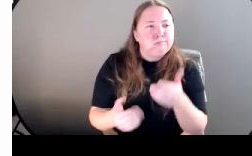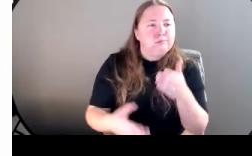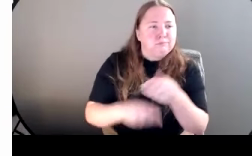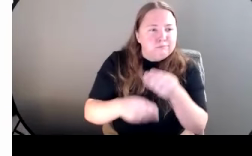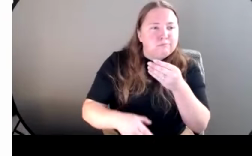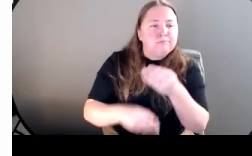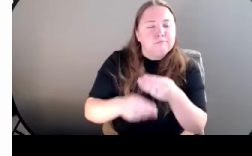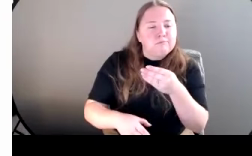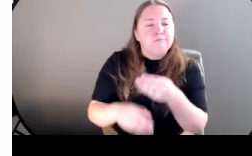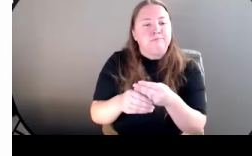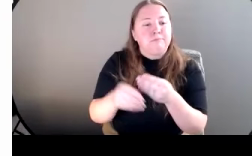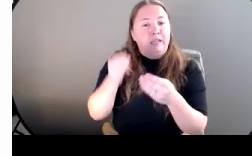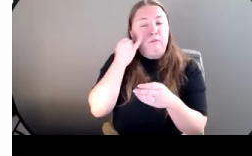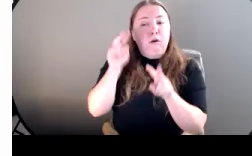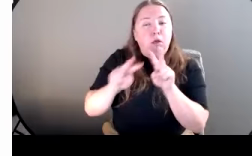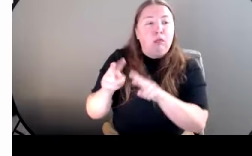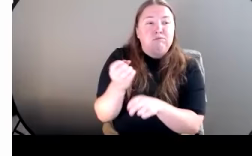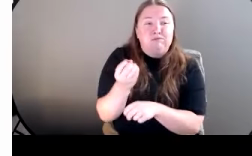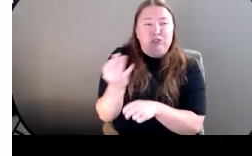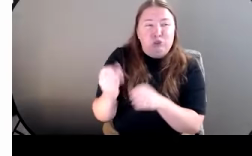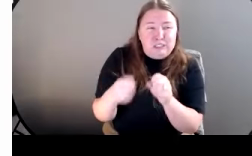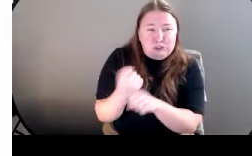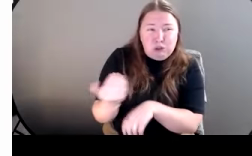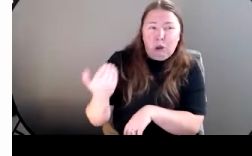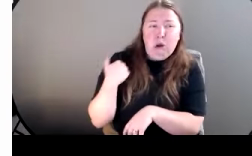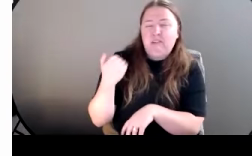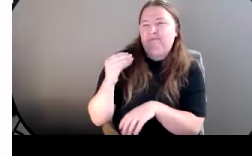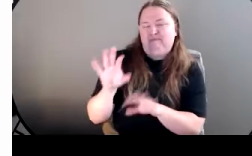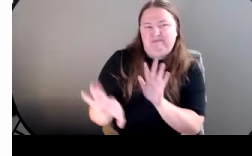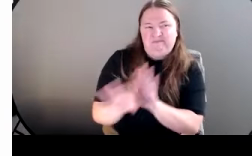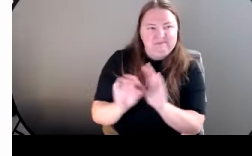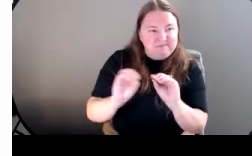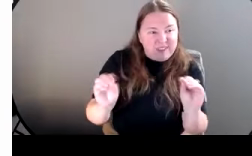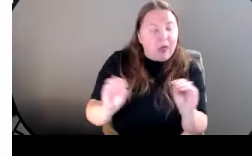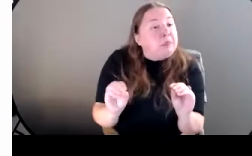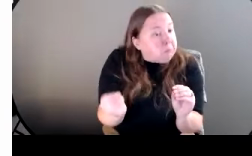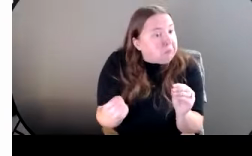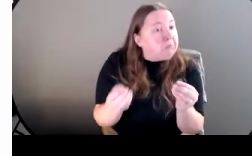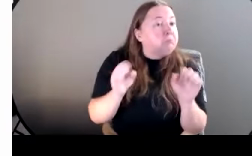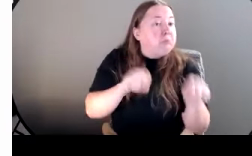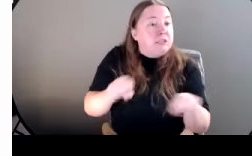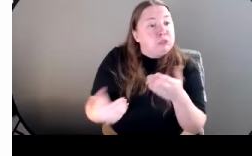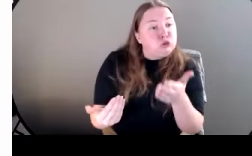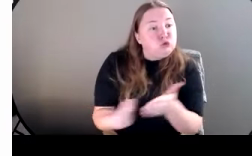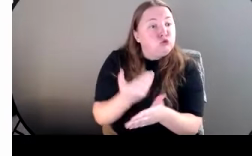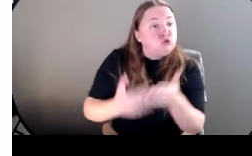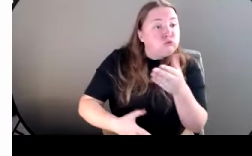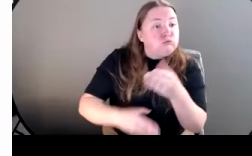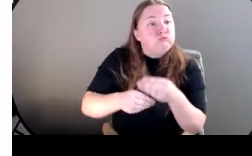So if you looked a couple years ago, maybe didn't find anything, there's again, always new material being added.